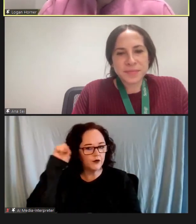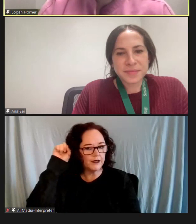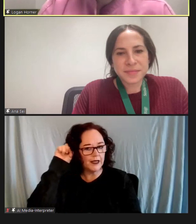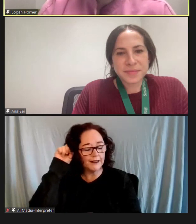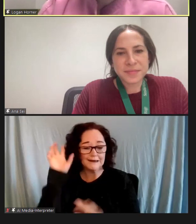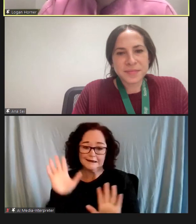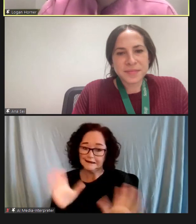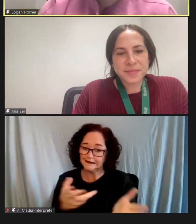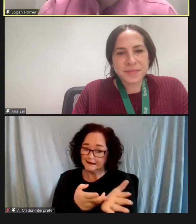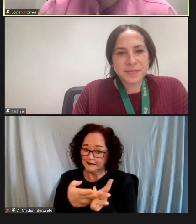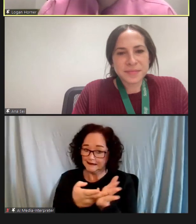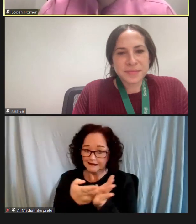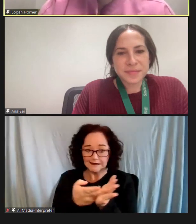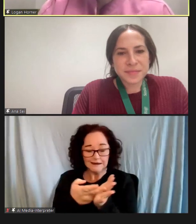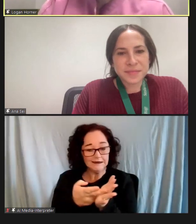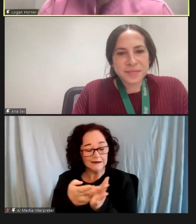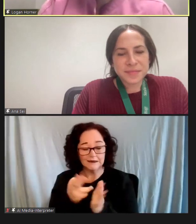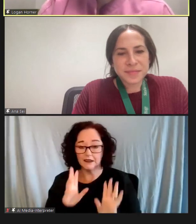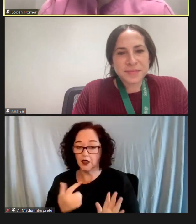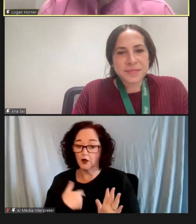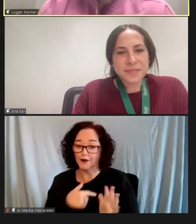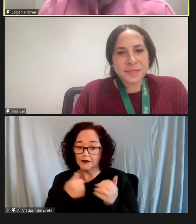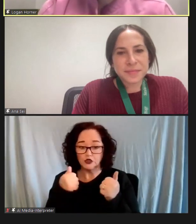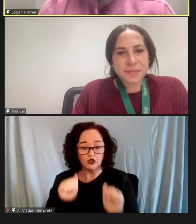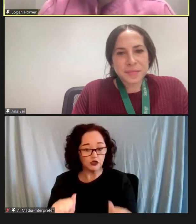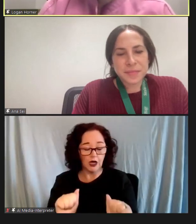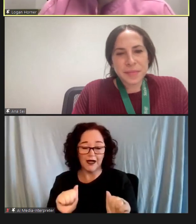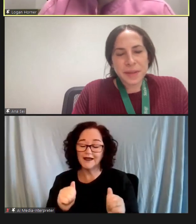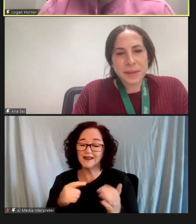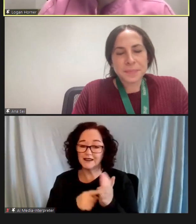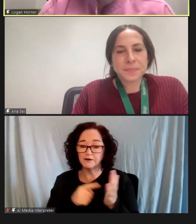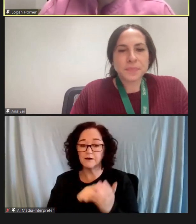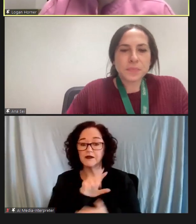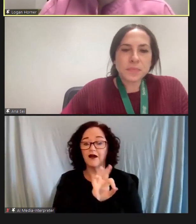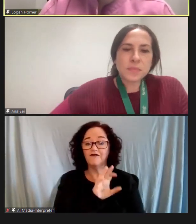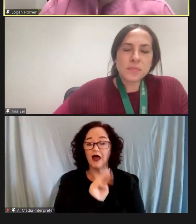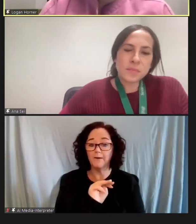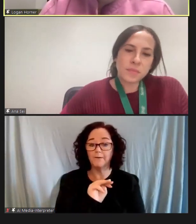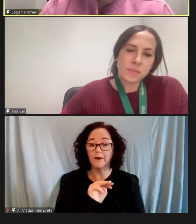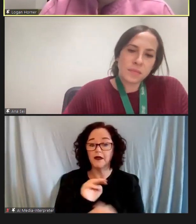they can be finicky working with rfm